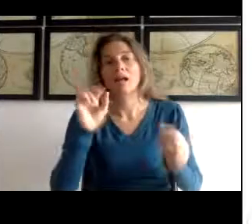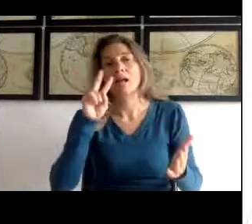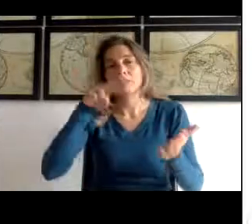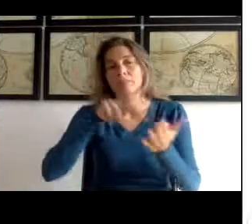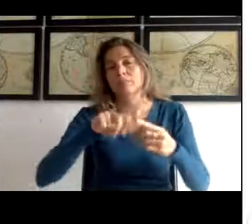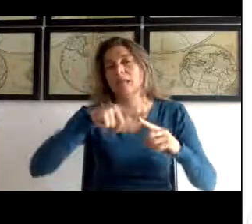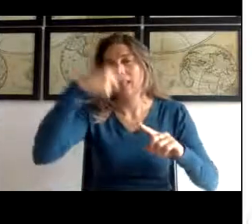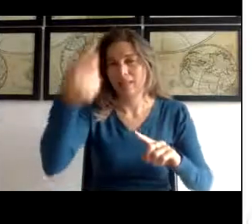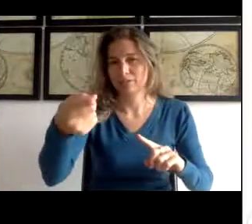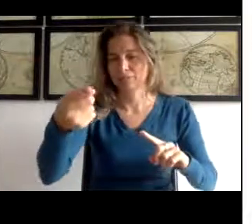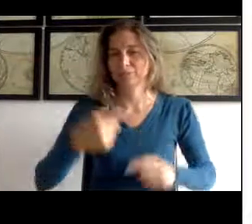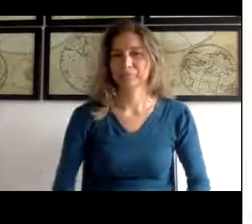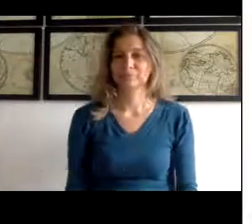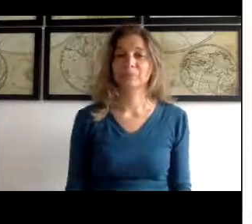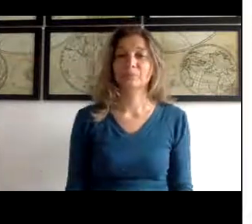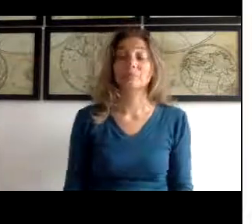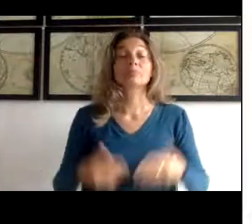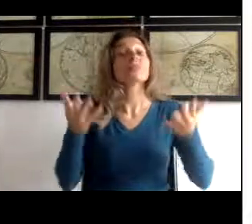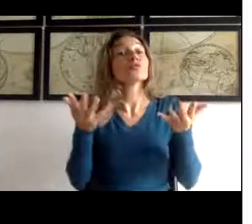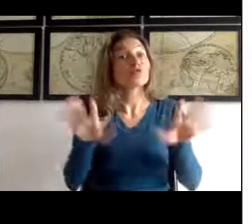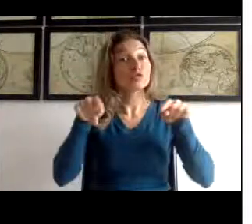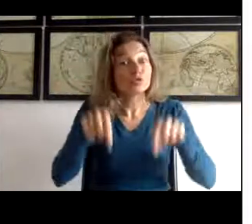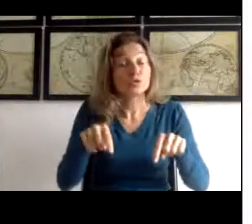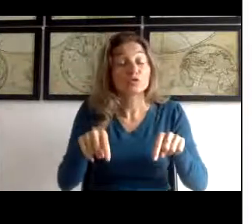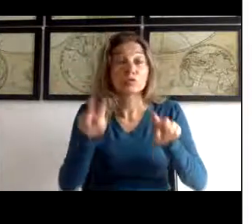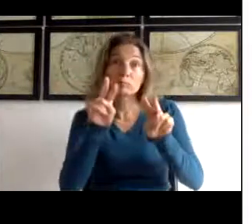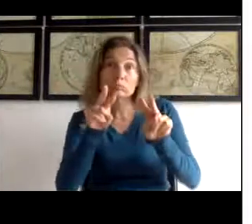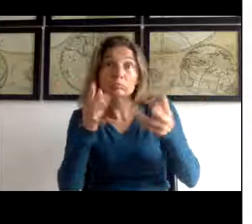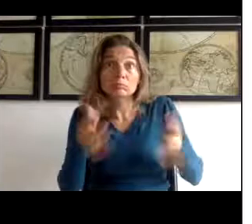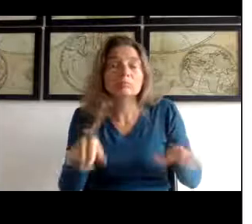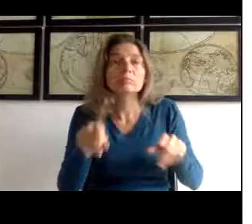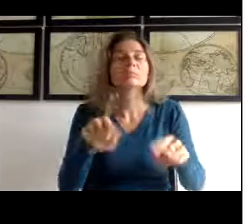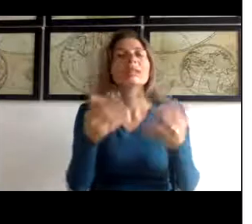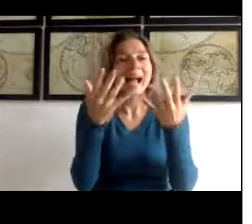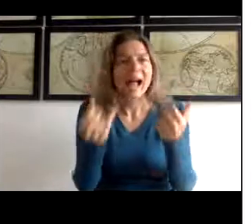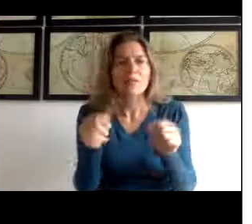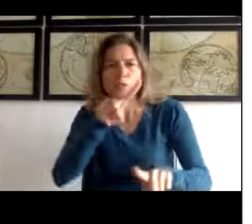So we can be improving all the time on how we manage these webinars.